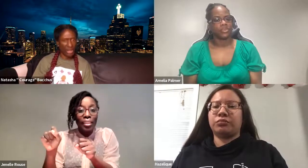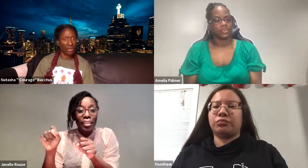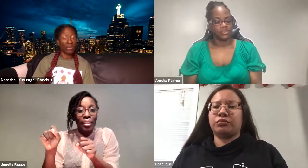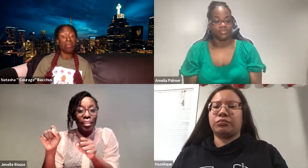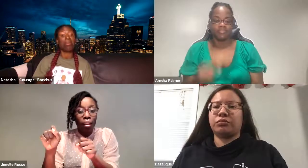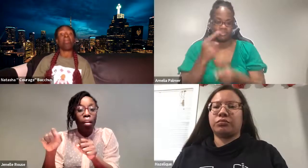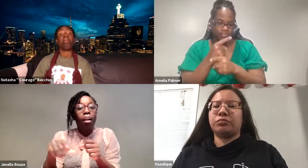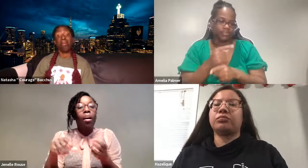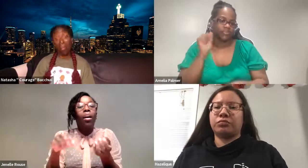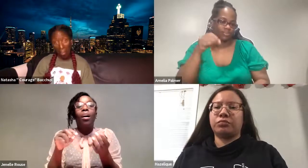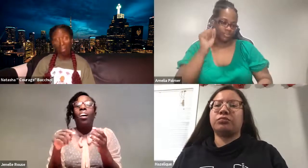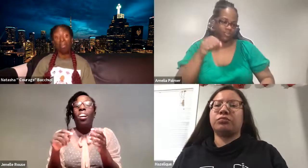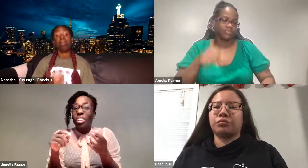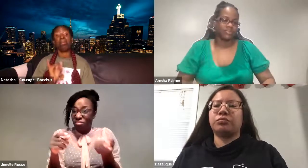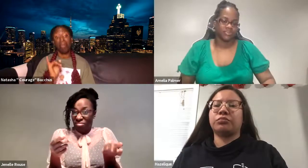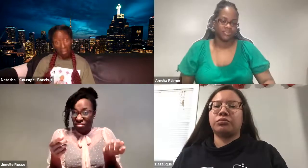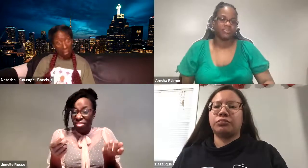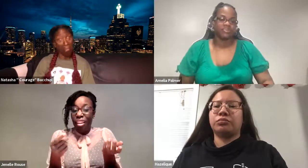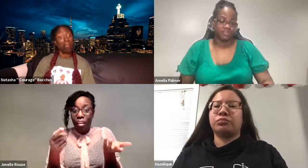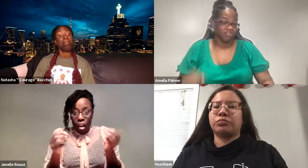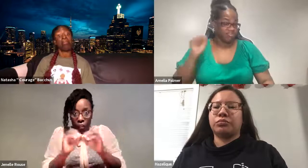racial linguistics. - right says amelia